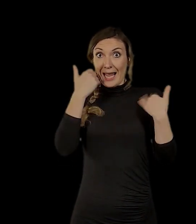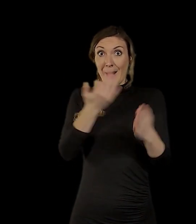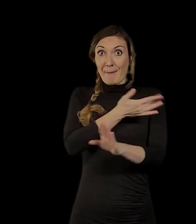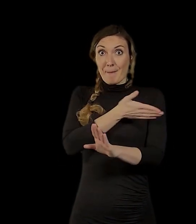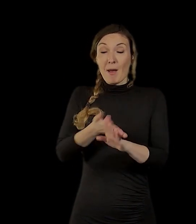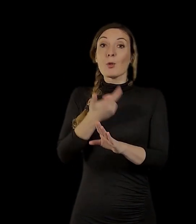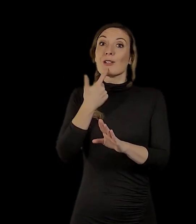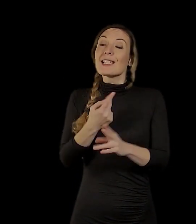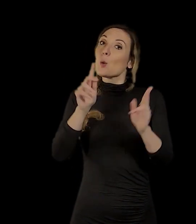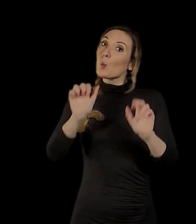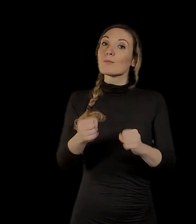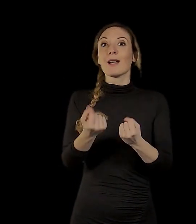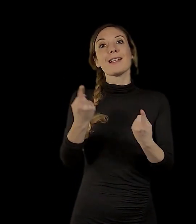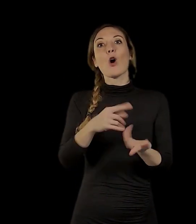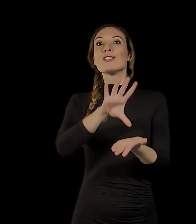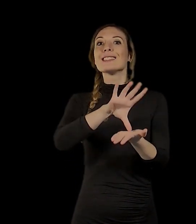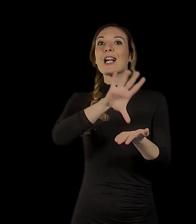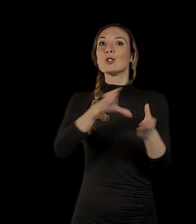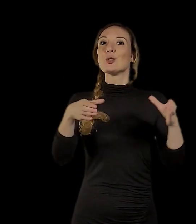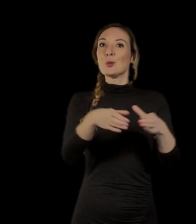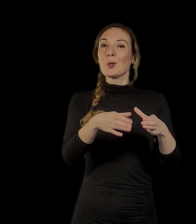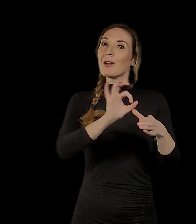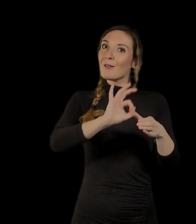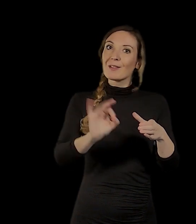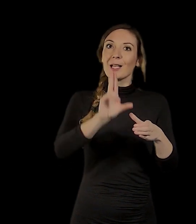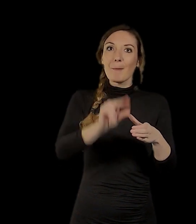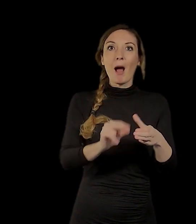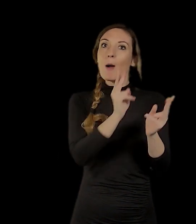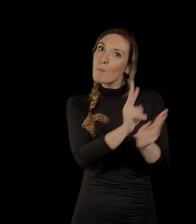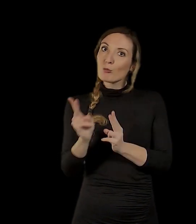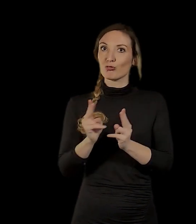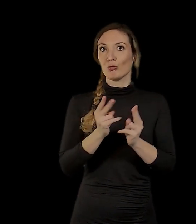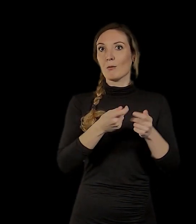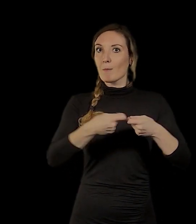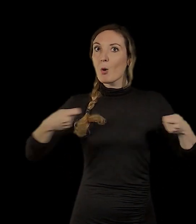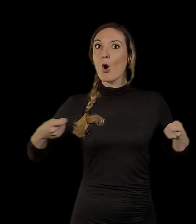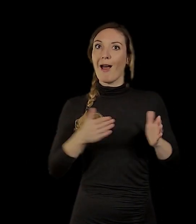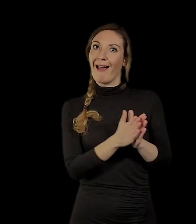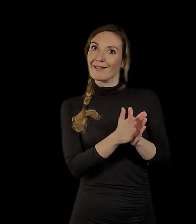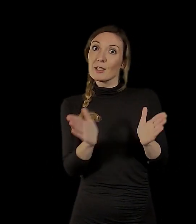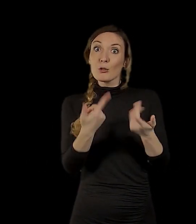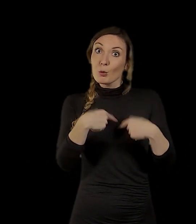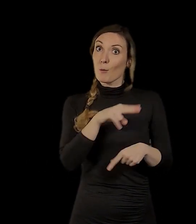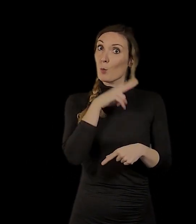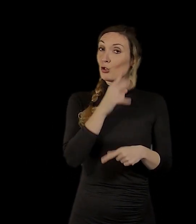Ecology has already been mentioned here. We received a huge megadata briefing